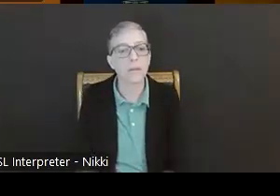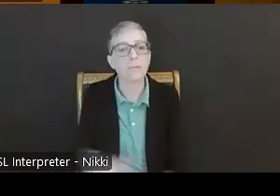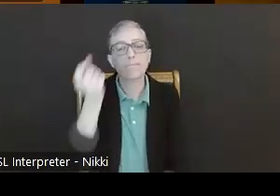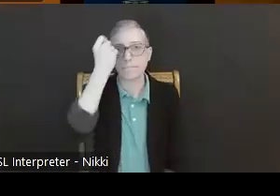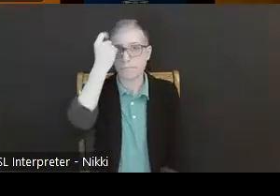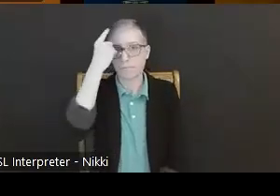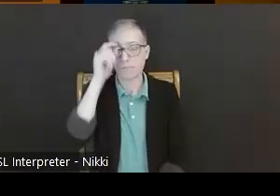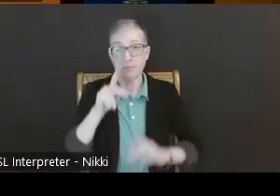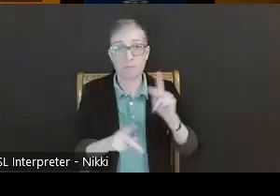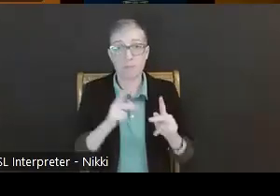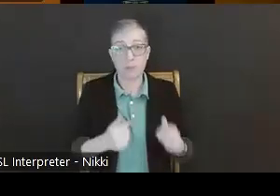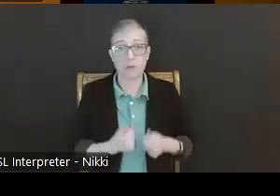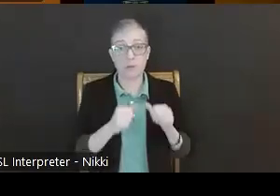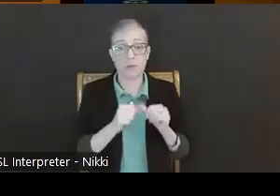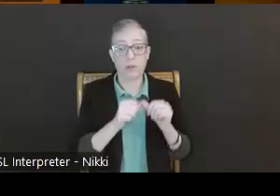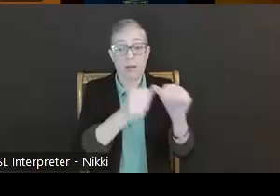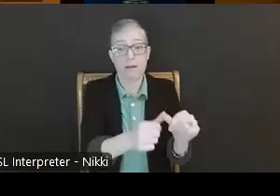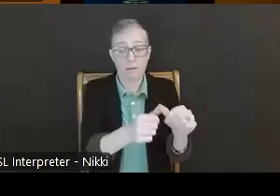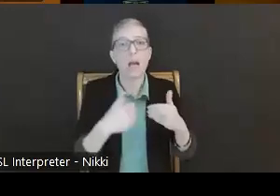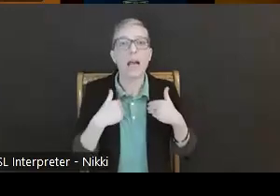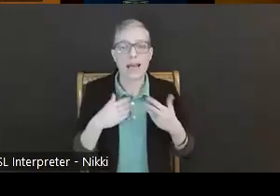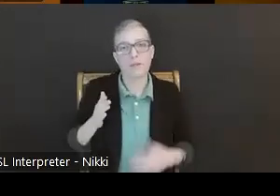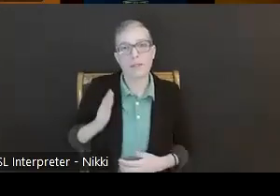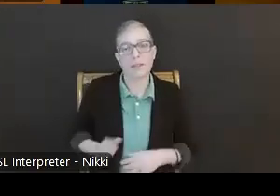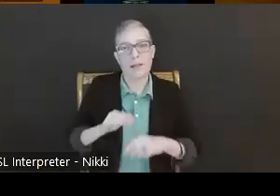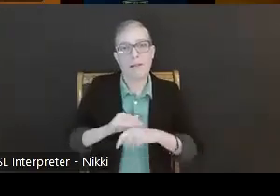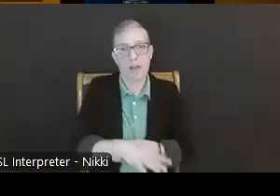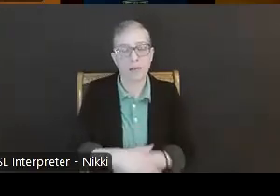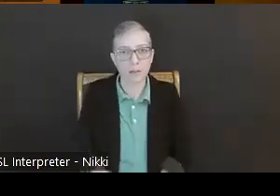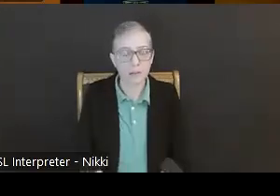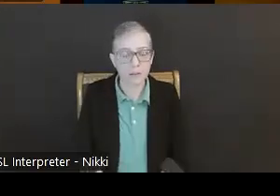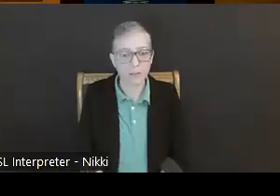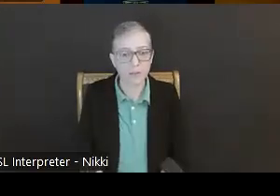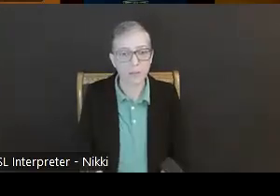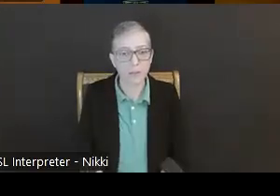know side effects from treatment and transitioning into survivorship and all the kind of impact that